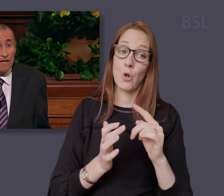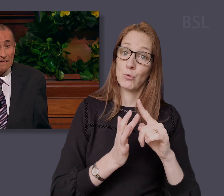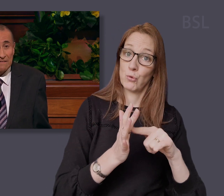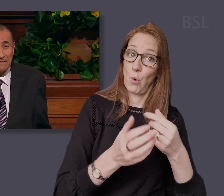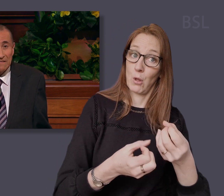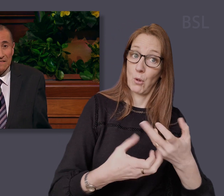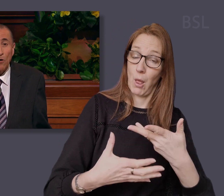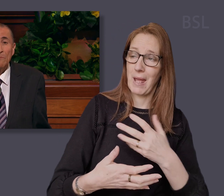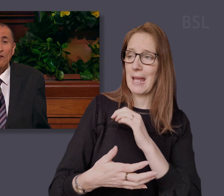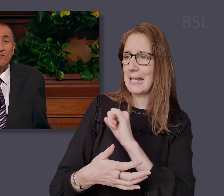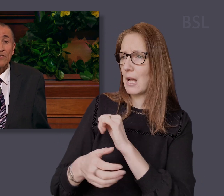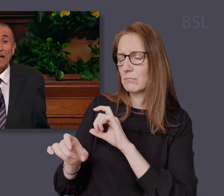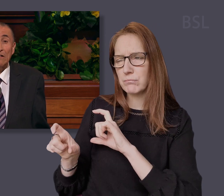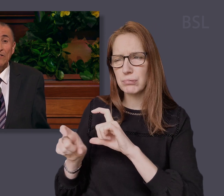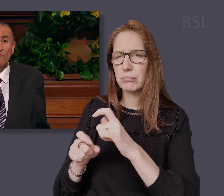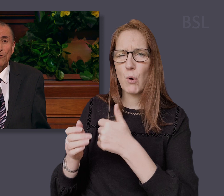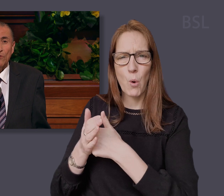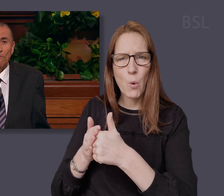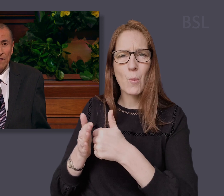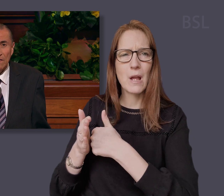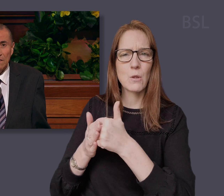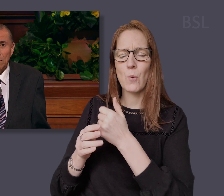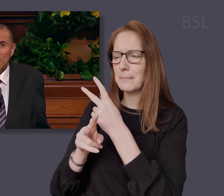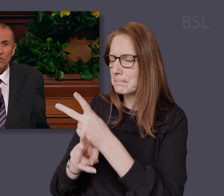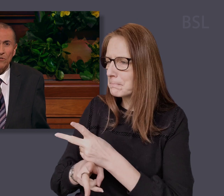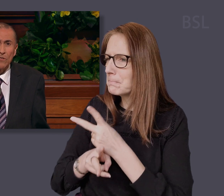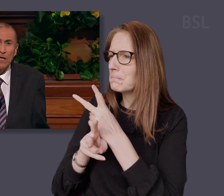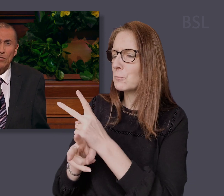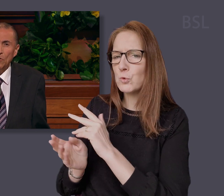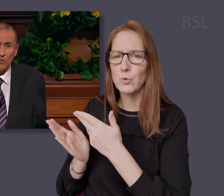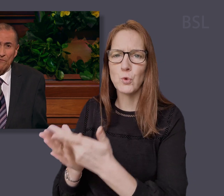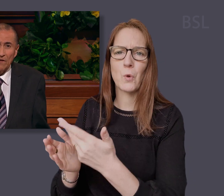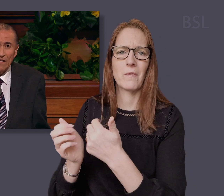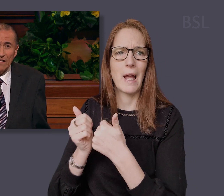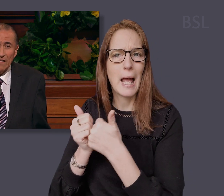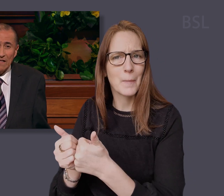Julia told me of his tireless efforts to visit, to minister, and to serve.